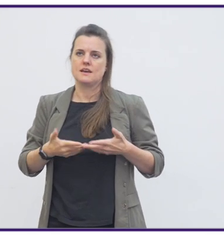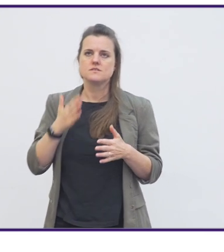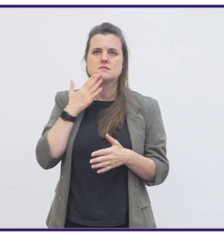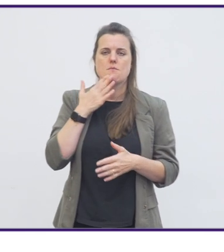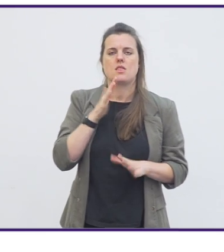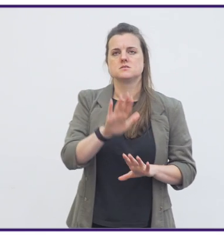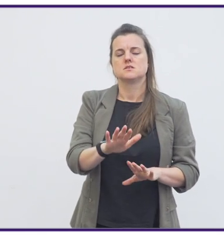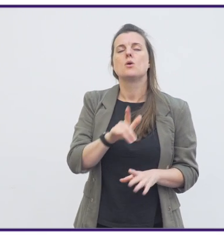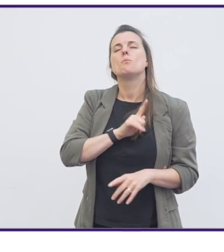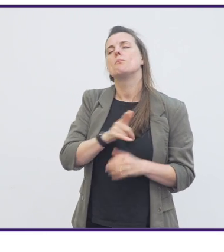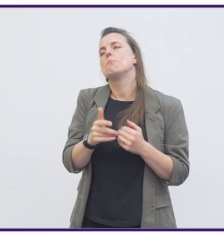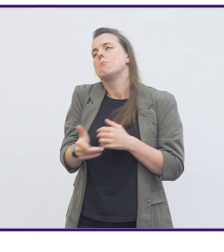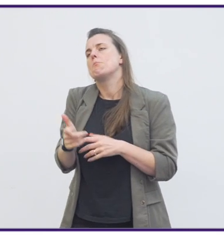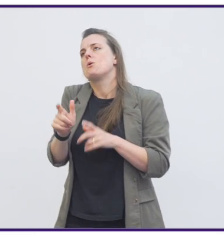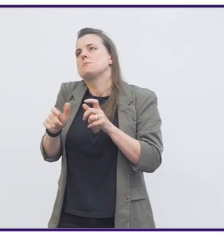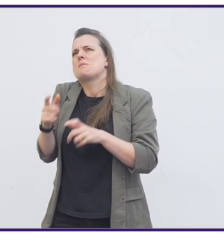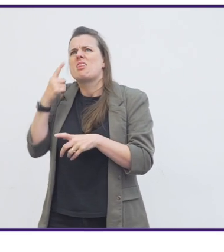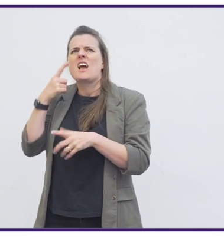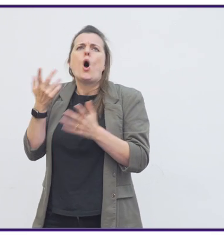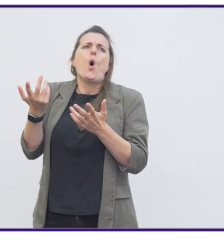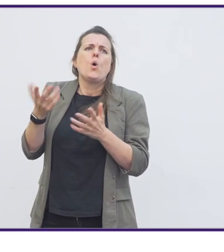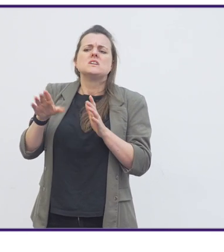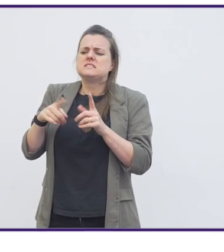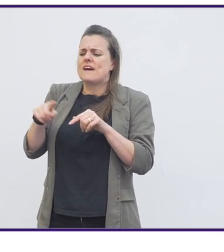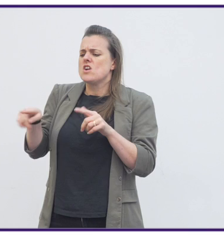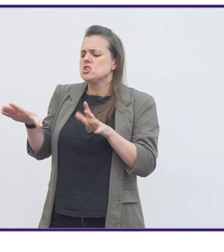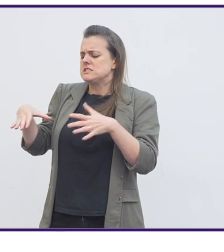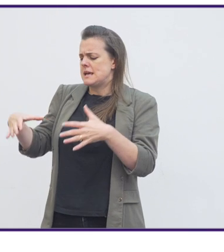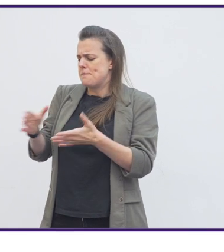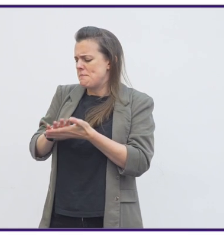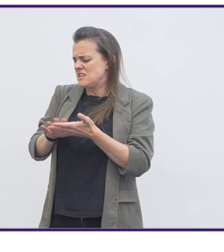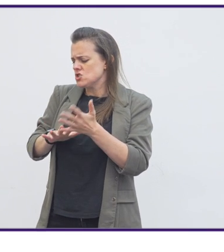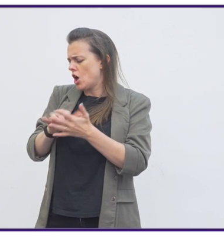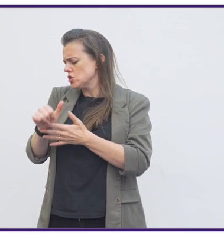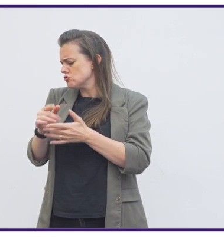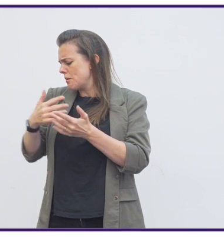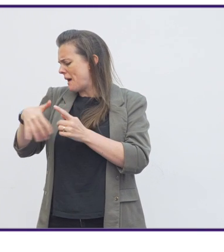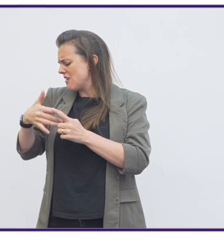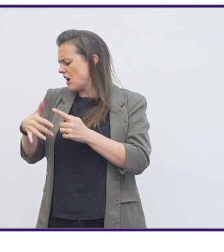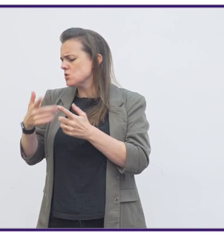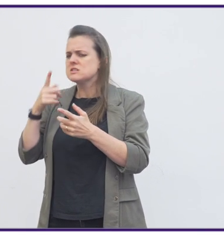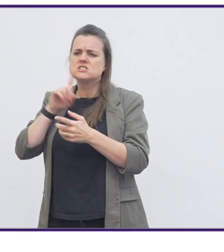When most people think of diversity, they think of a team that's diverse in cultural backgrounds, race, and gender identity,